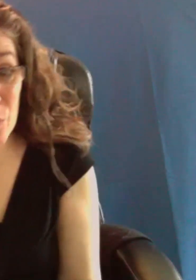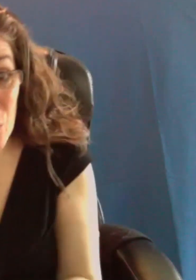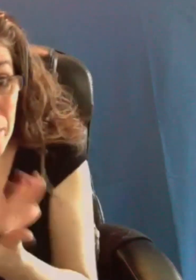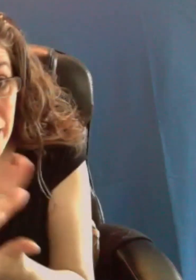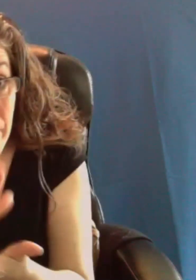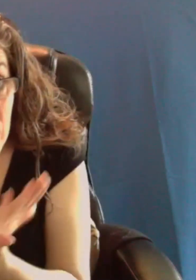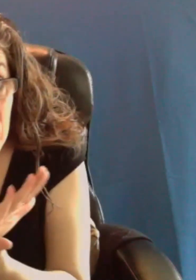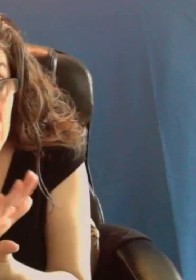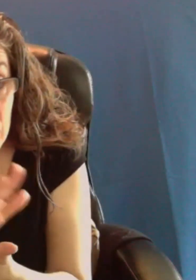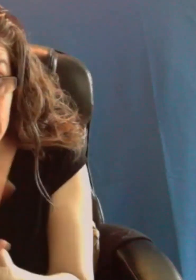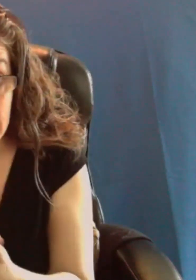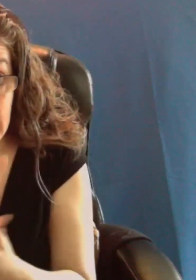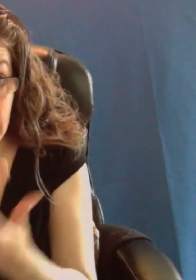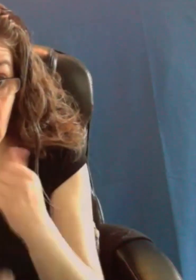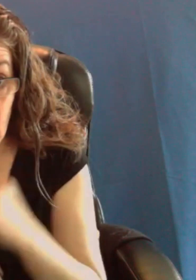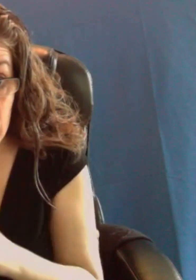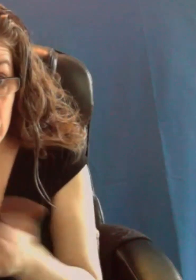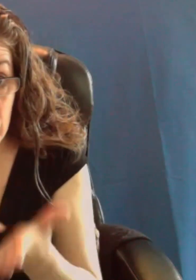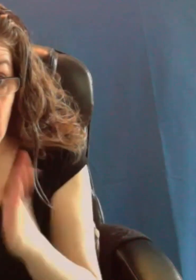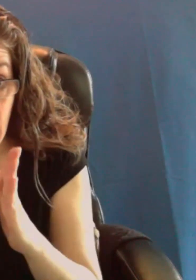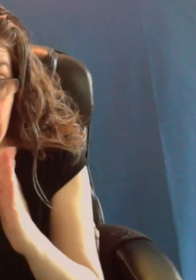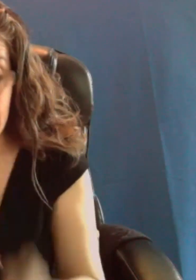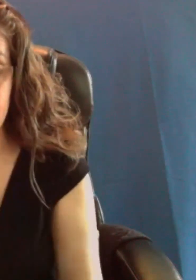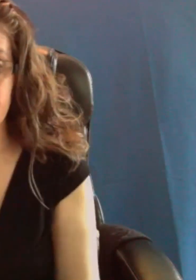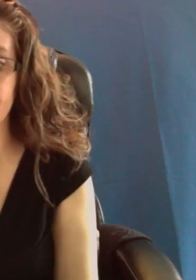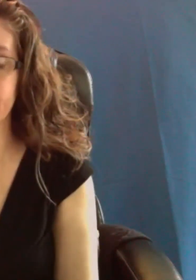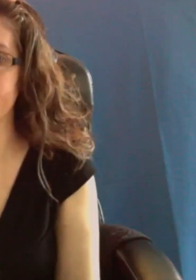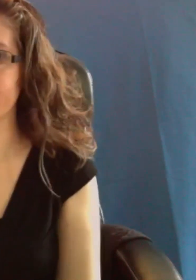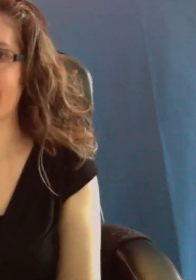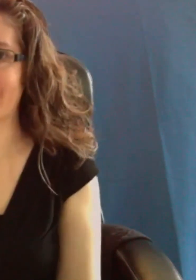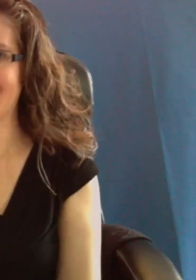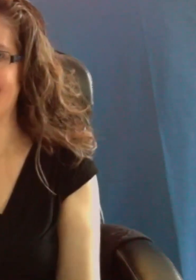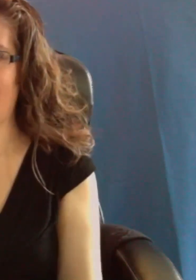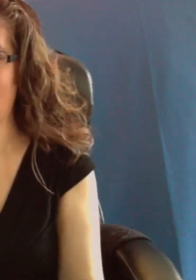that was a requirement. That isn't a universal requirement. You